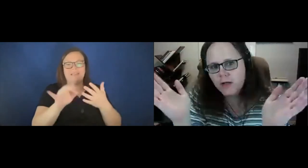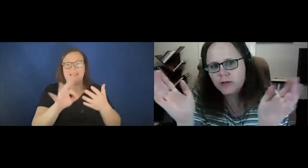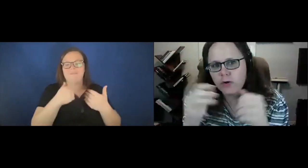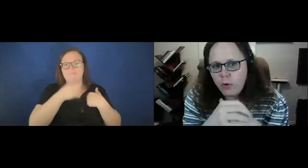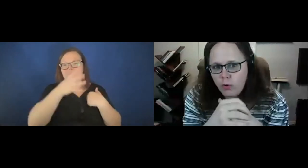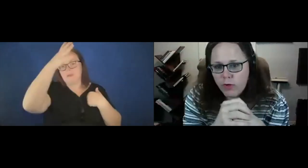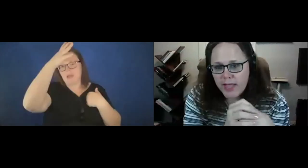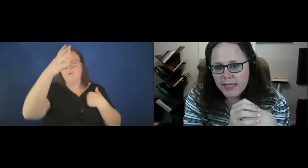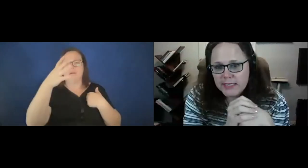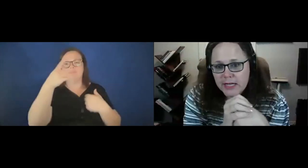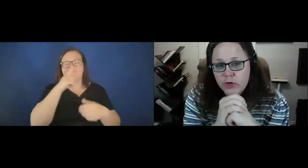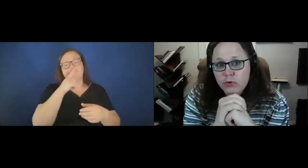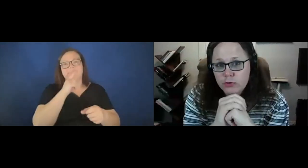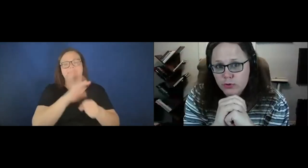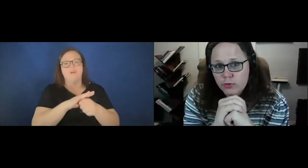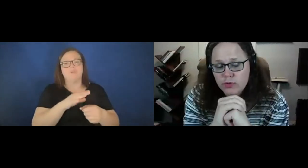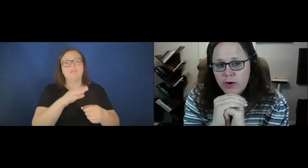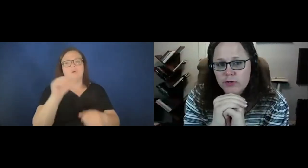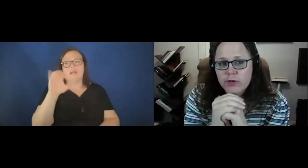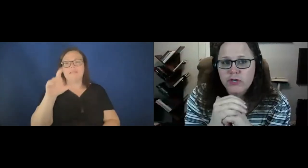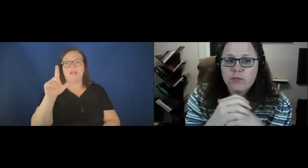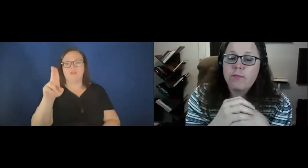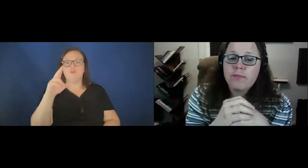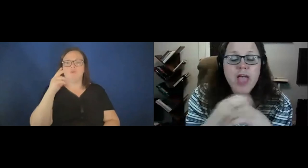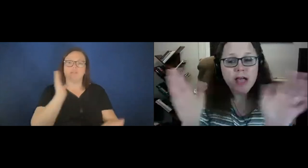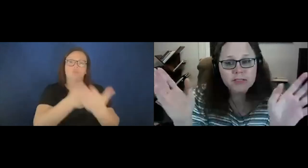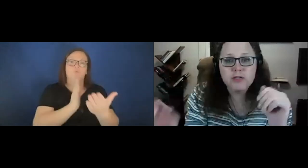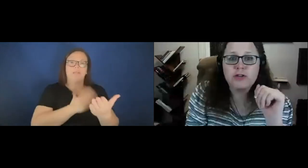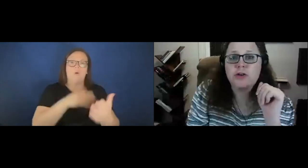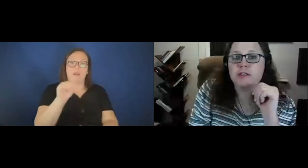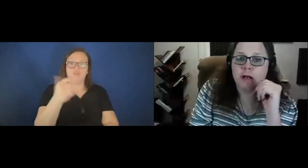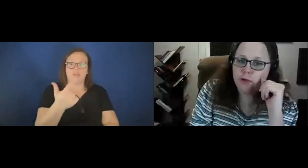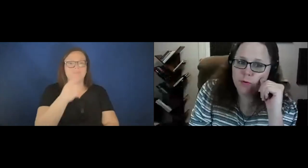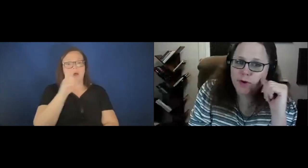on hold while the ACLU sees our Attorney General. And it's not just Arkansas. The Human Rights